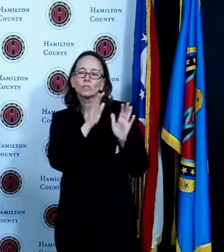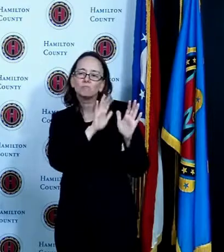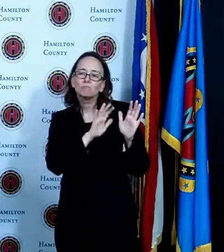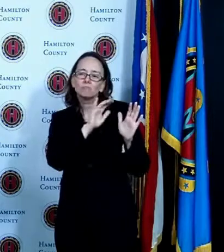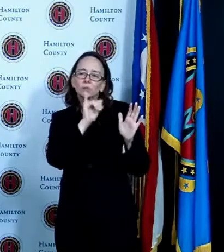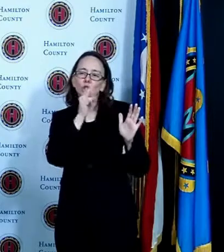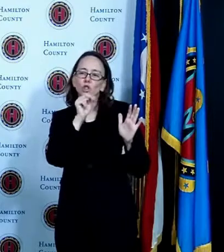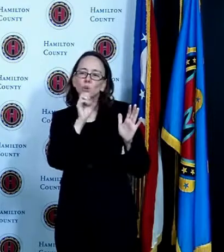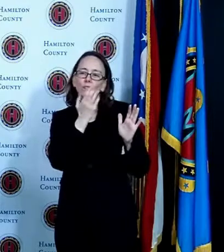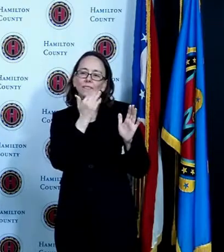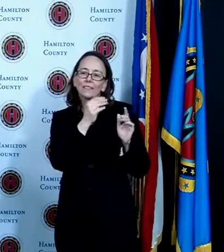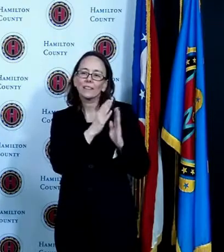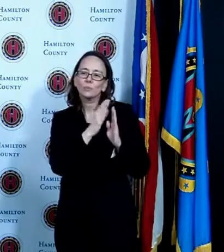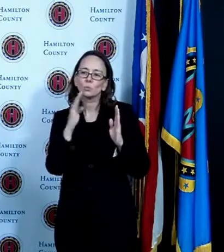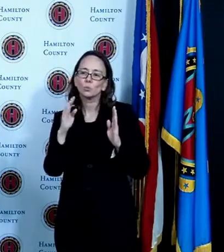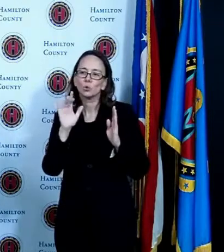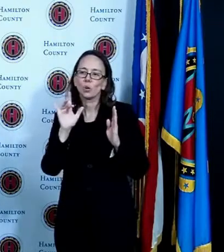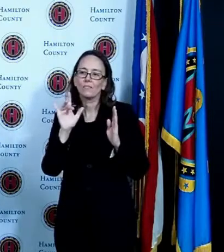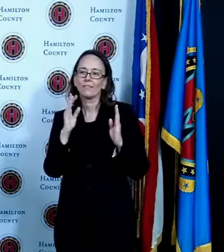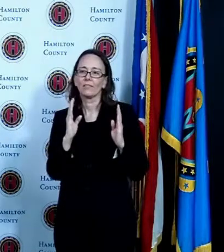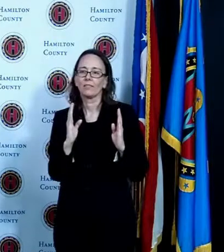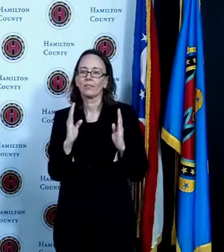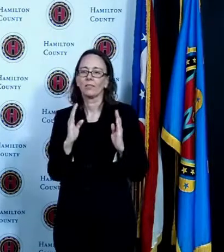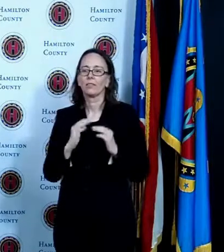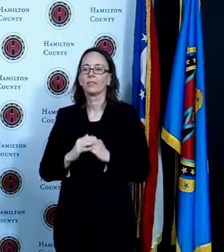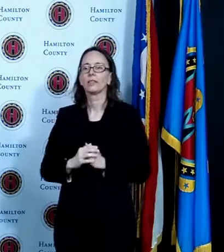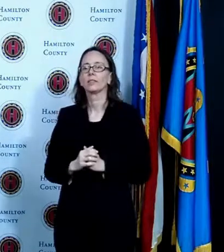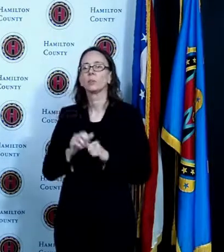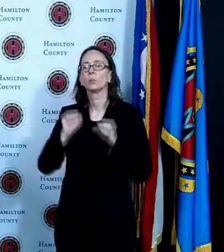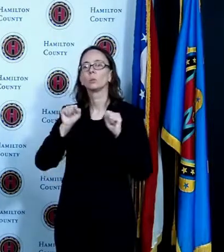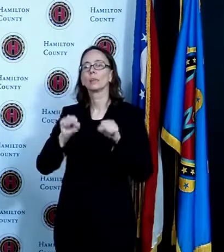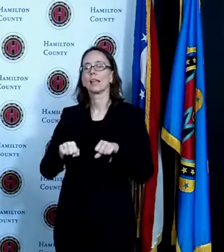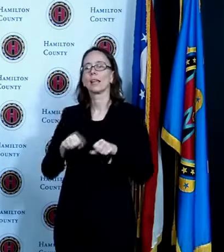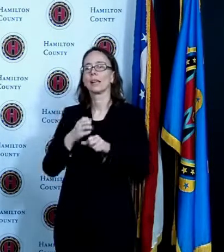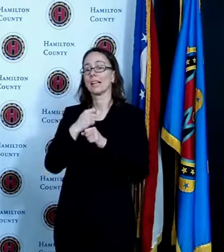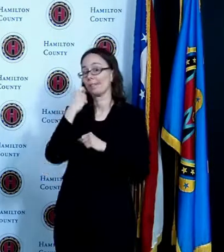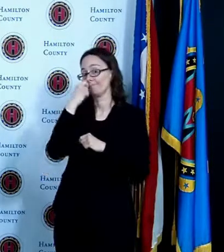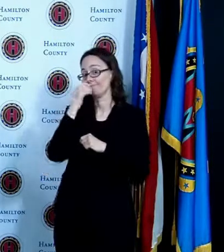looking to get tested this is a great opportunity so I will close and just